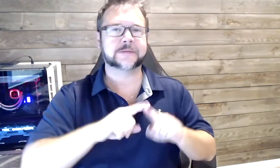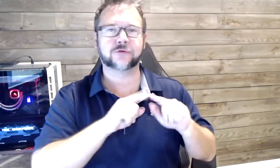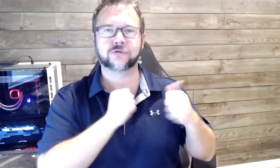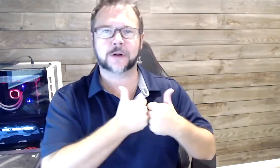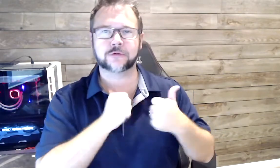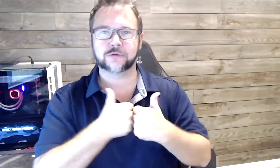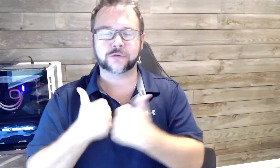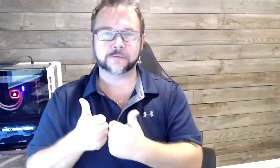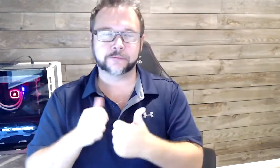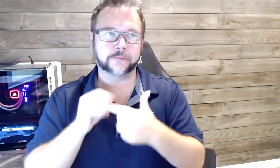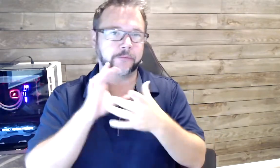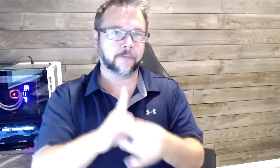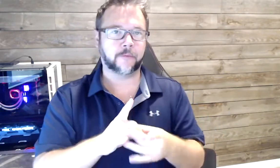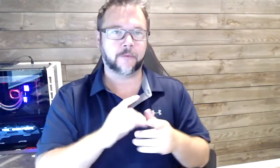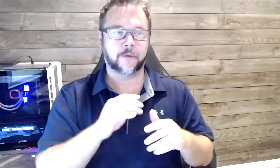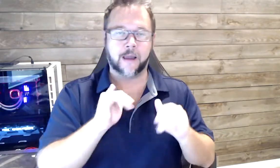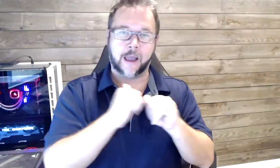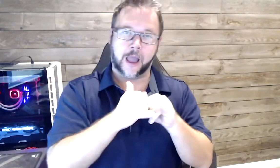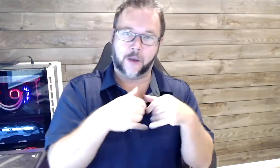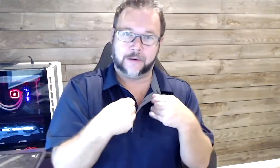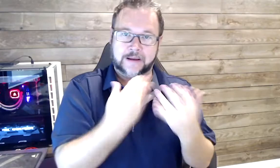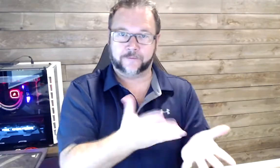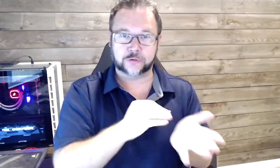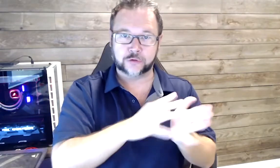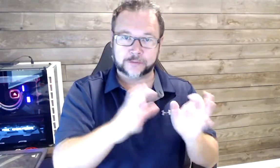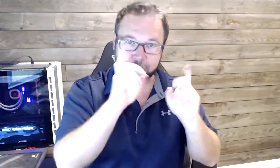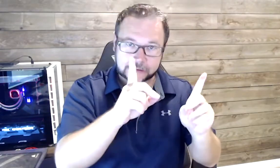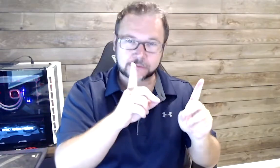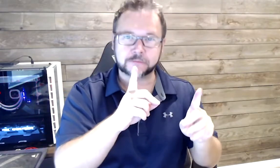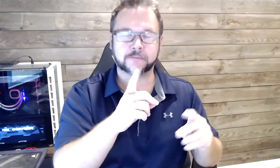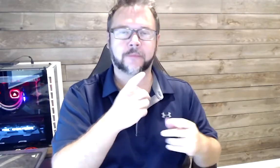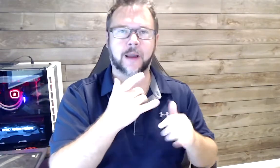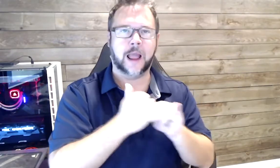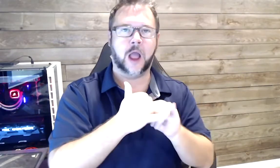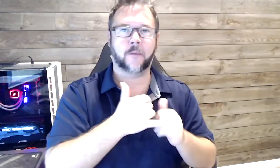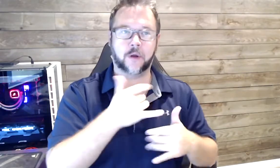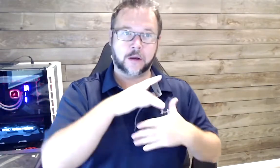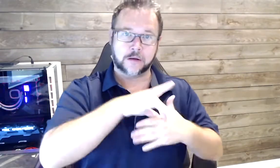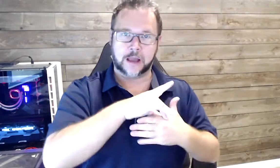in delivering instructional content and meeting students' needs